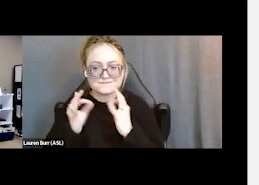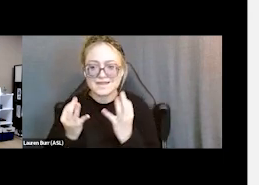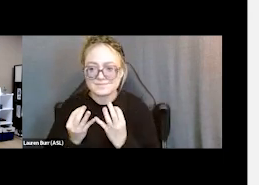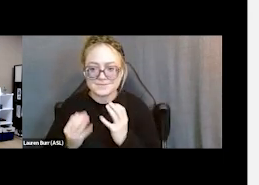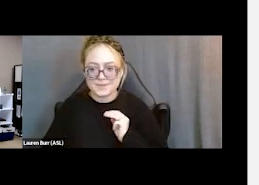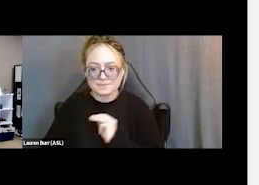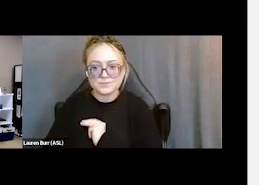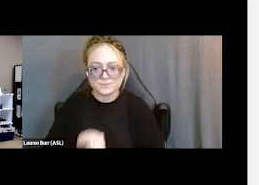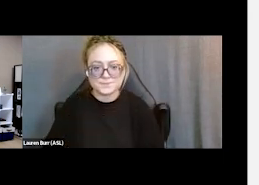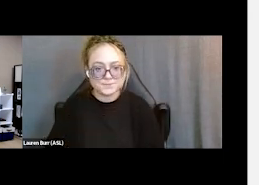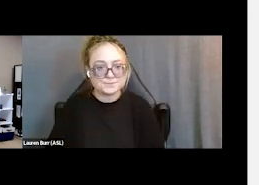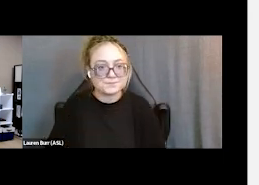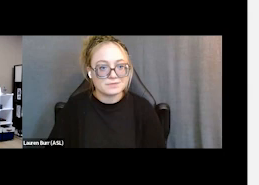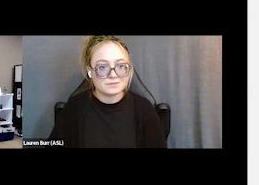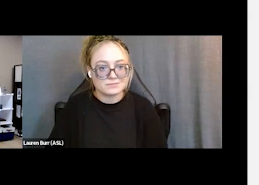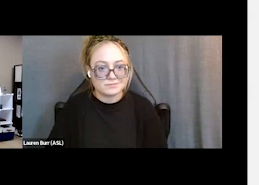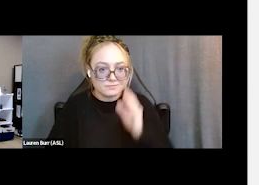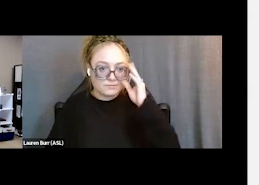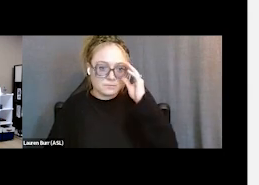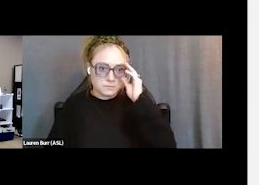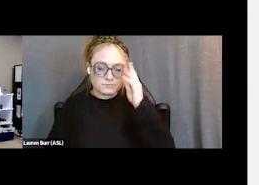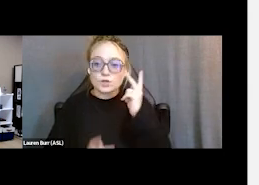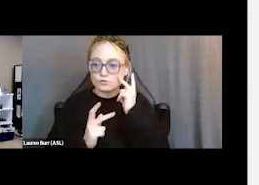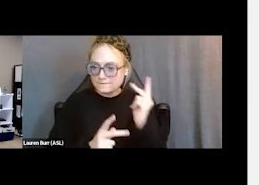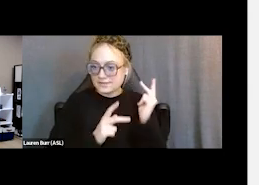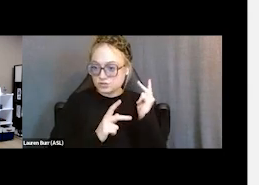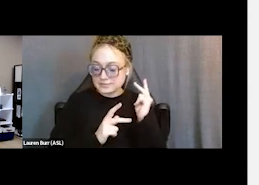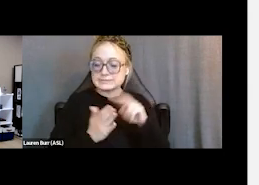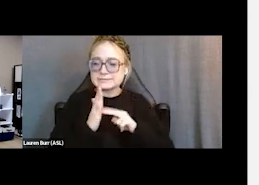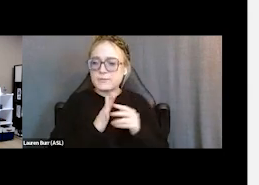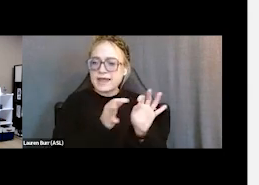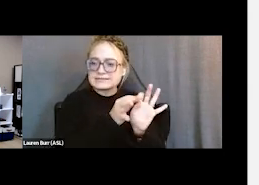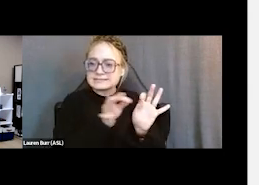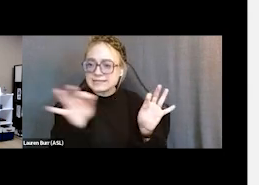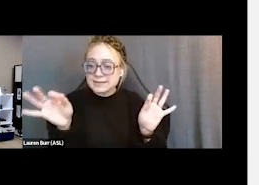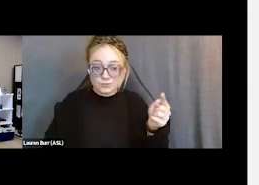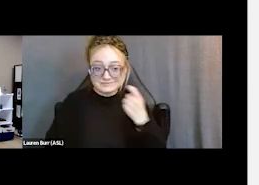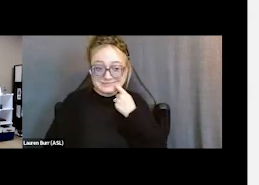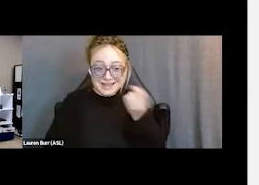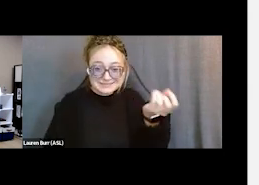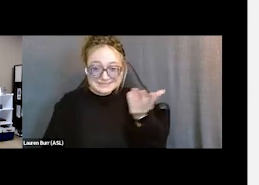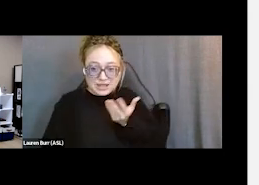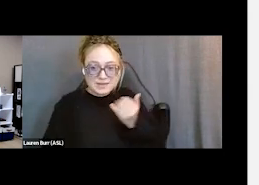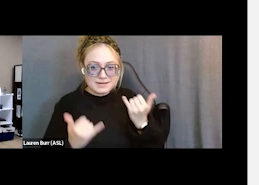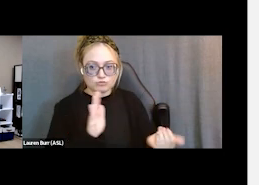Okay. Reflections are statements we're rephrasing what someone told you and repeating it back to them.